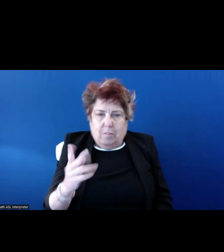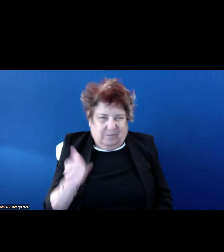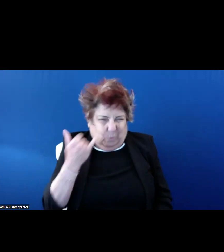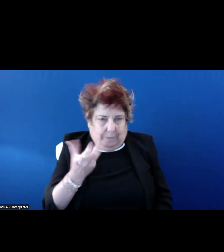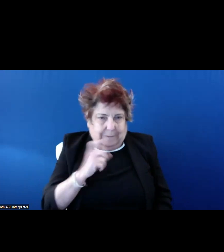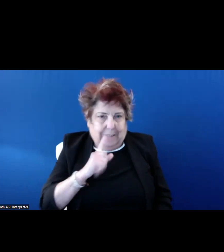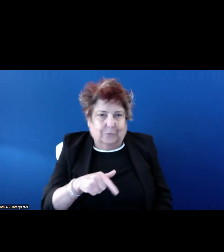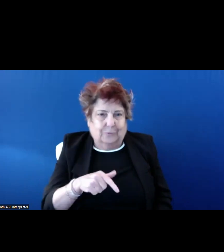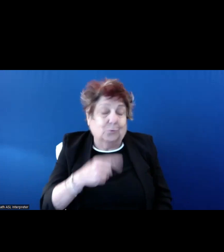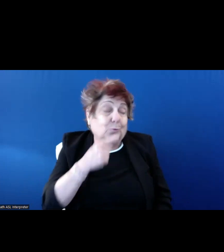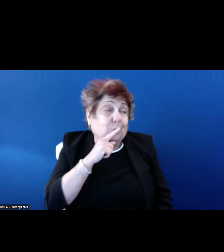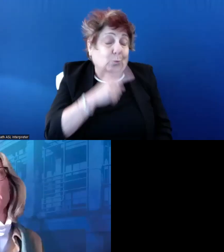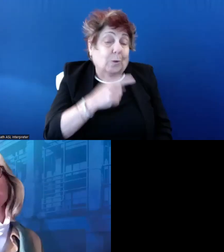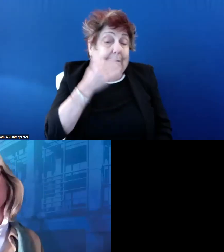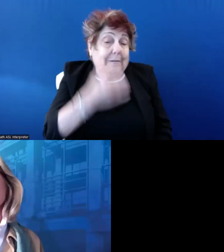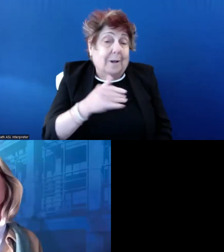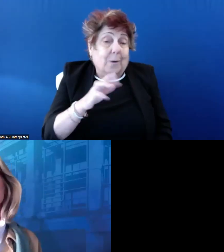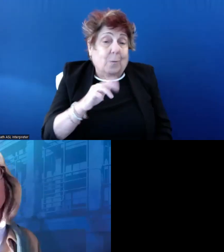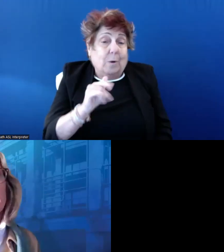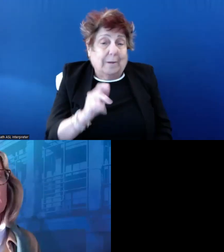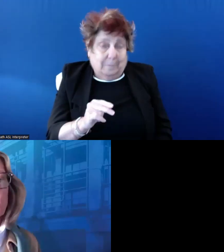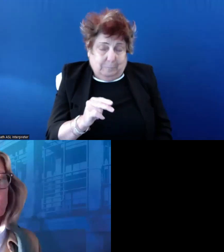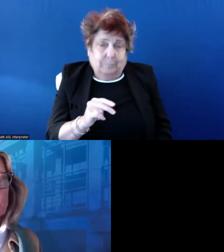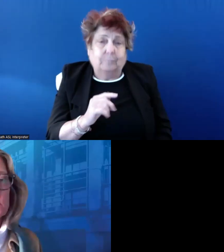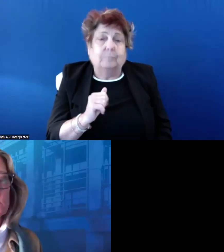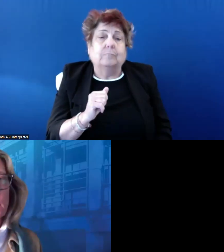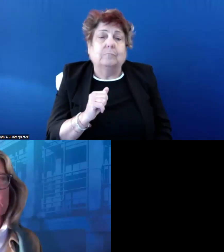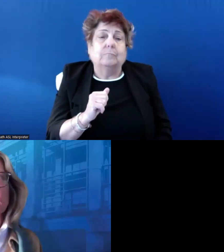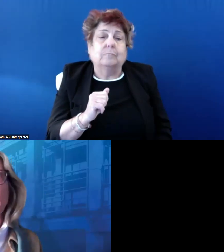So, this would be for states, right,